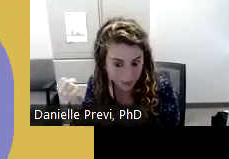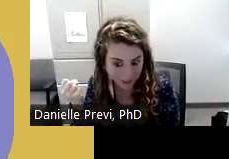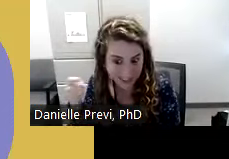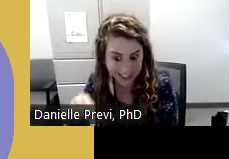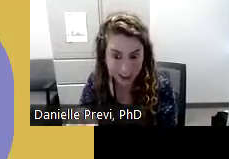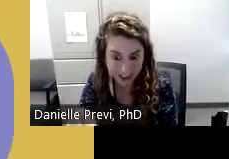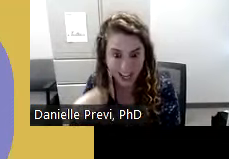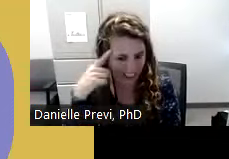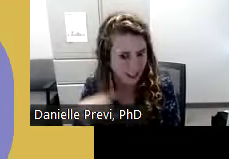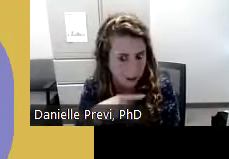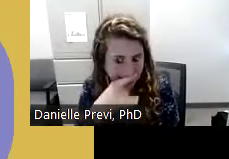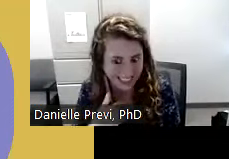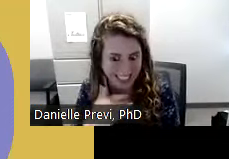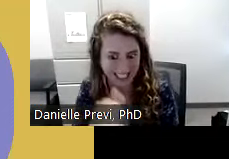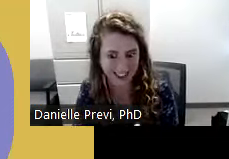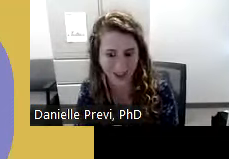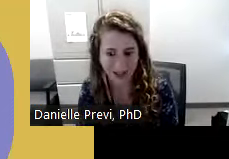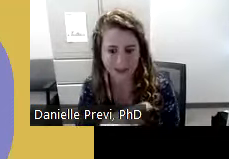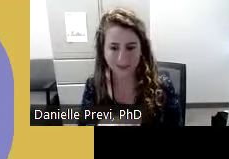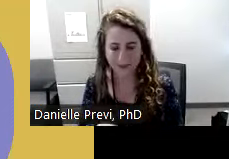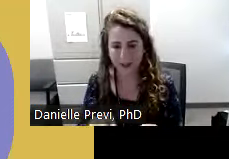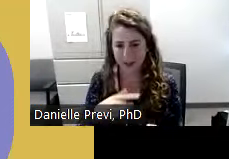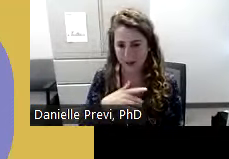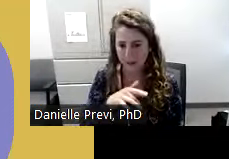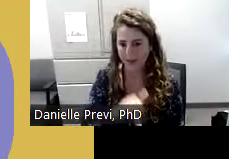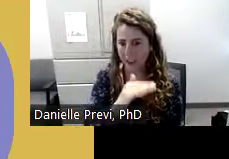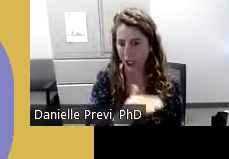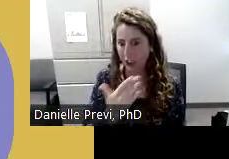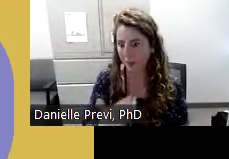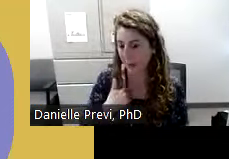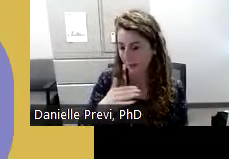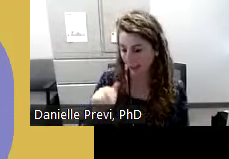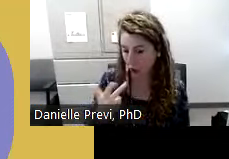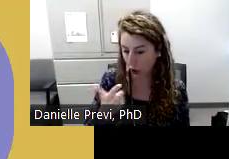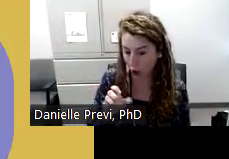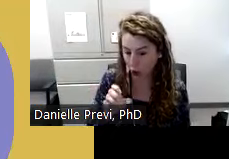I've read about language deprivation, and I think my kid has that,” and do some self-diagnosing.